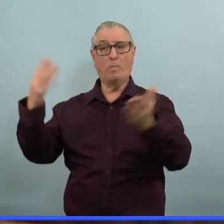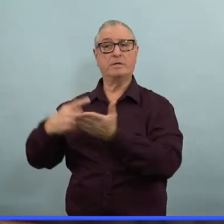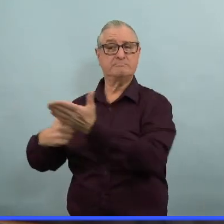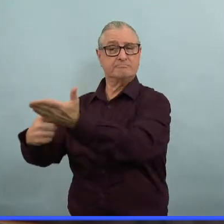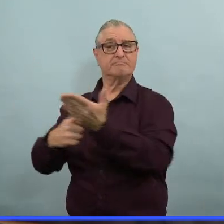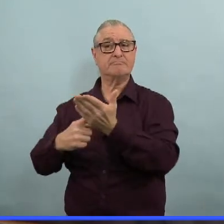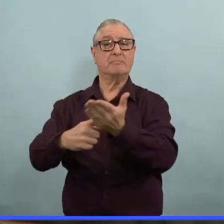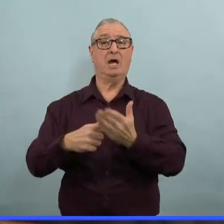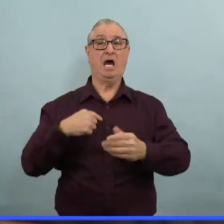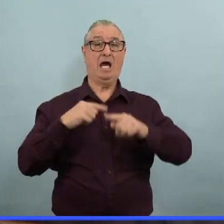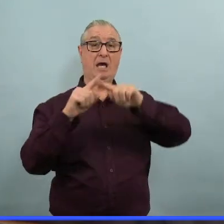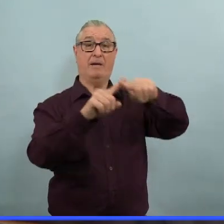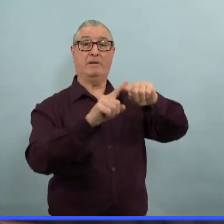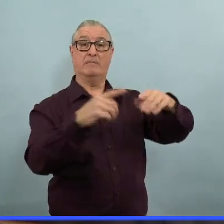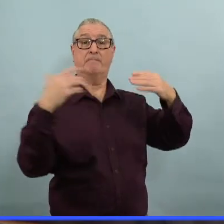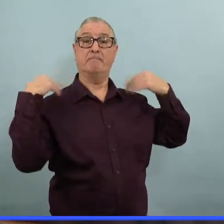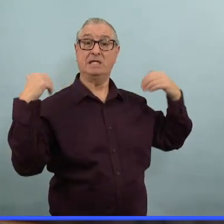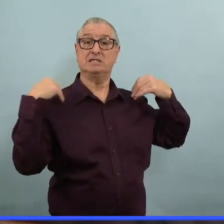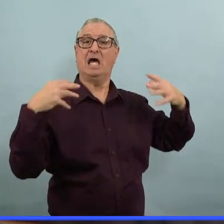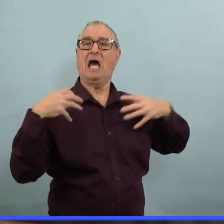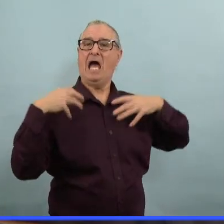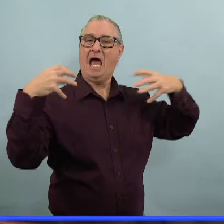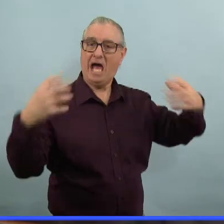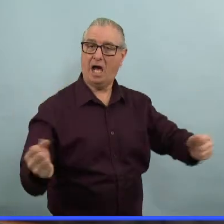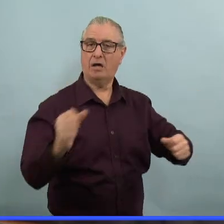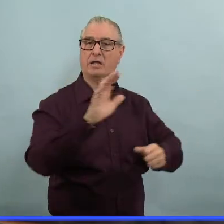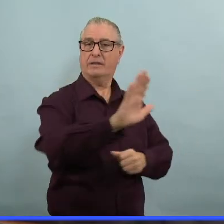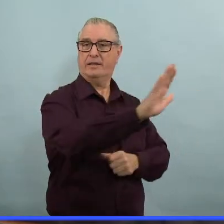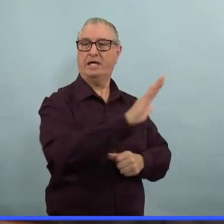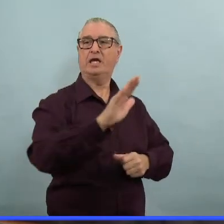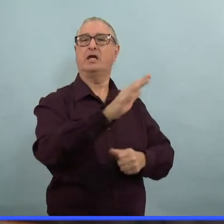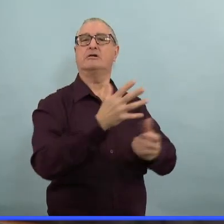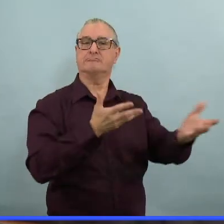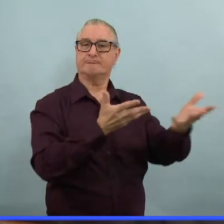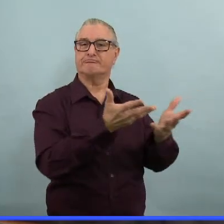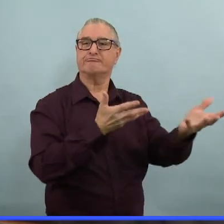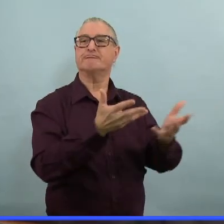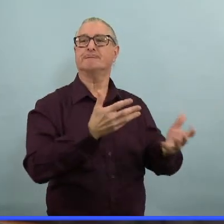to to to reach out and in those circumstances i certainly am not opposed to going and doing